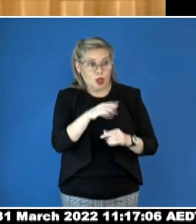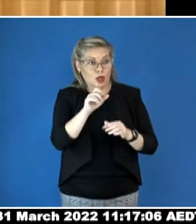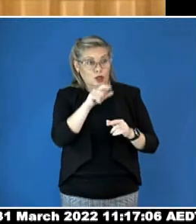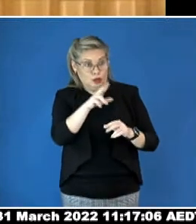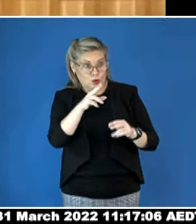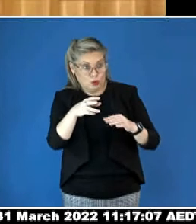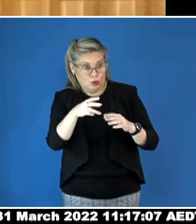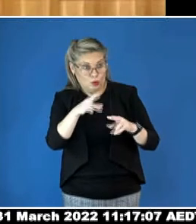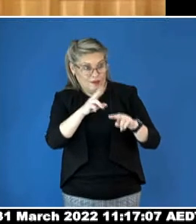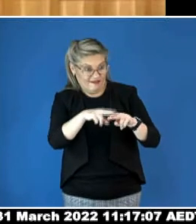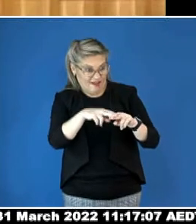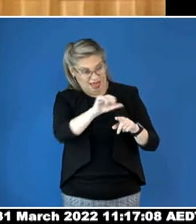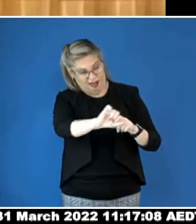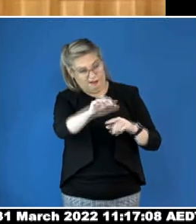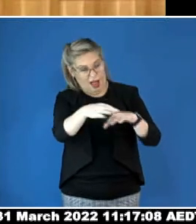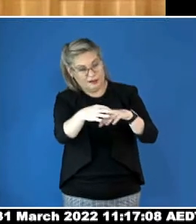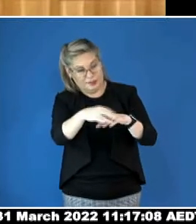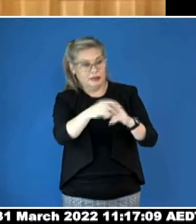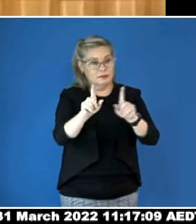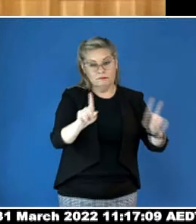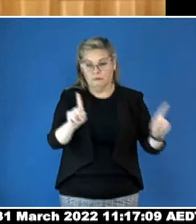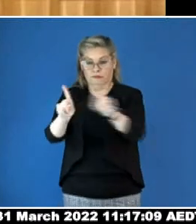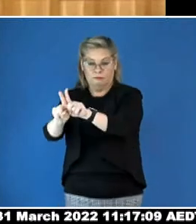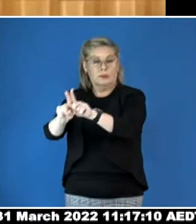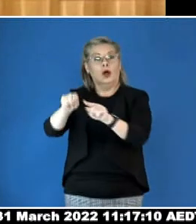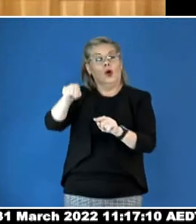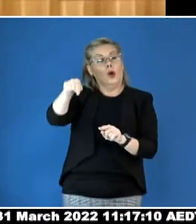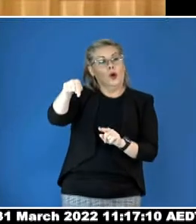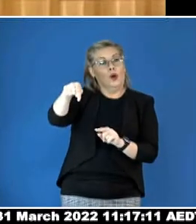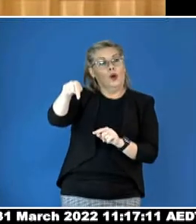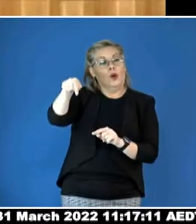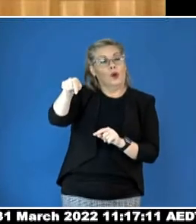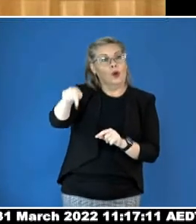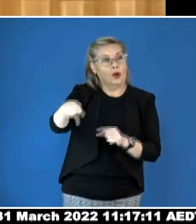respite centre. NIKY'S MUM: Yes. And you had the impression that they didn't really know what to do.